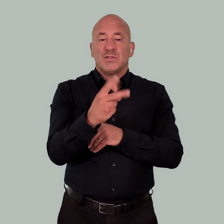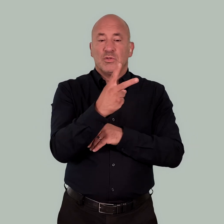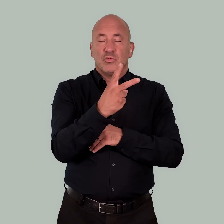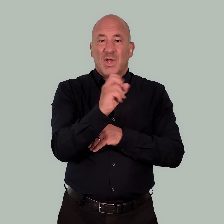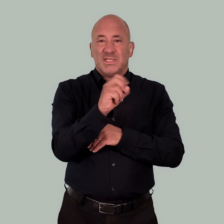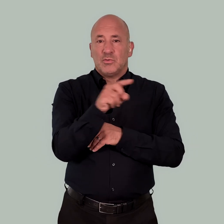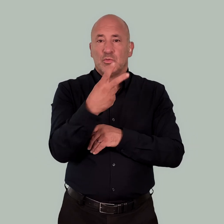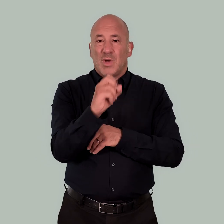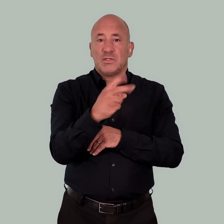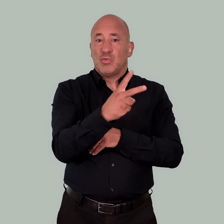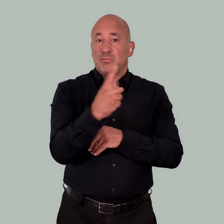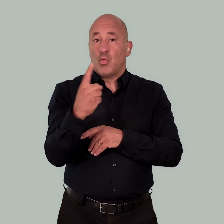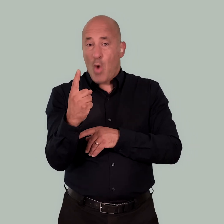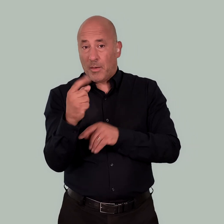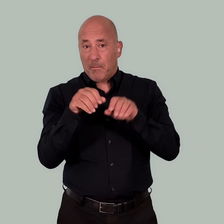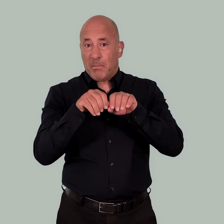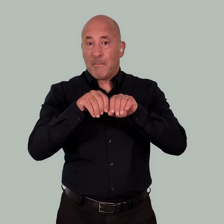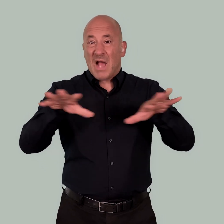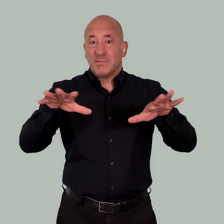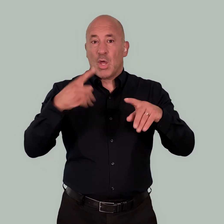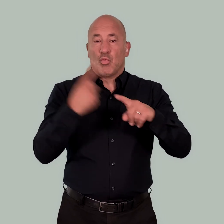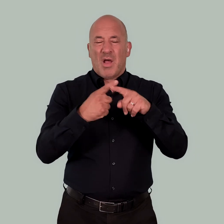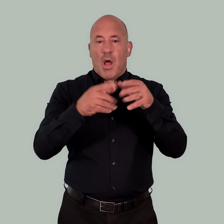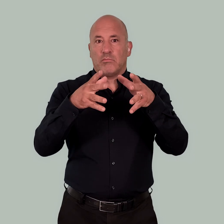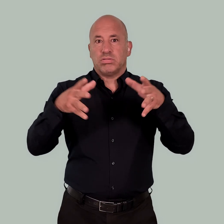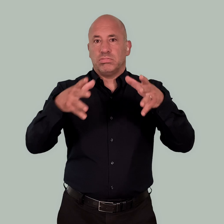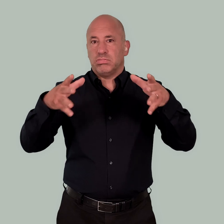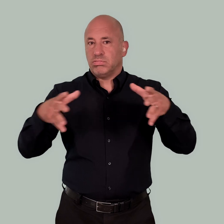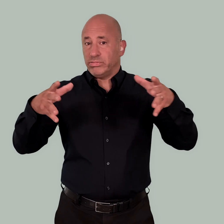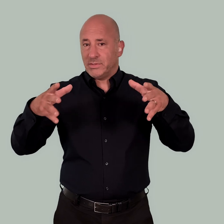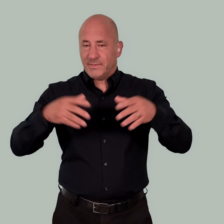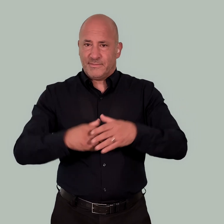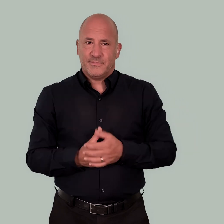with the increase quickening since the 2020-21 pandemic.